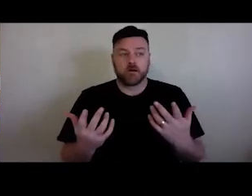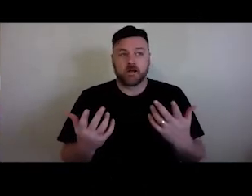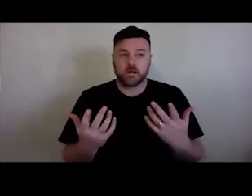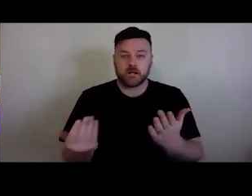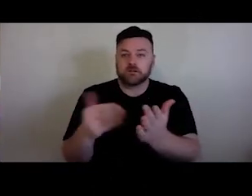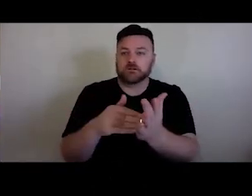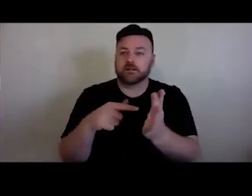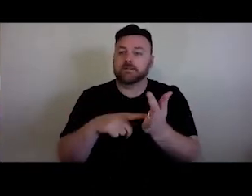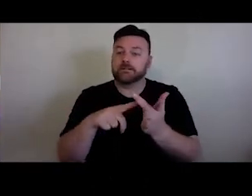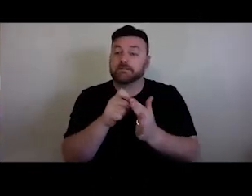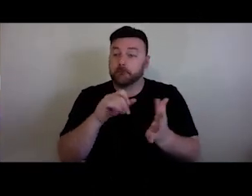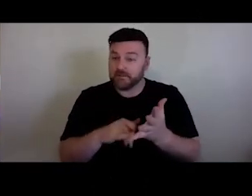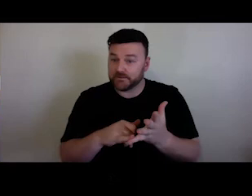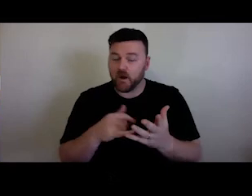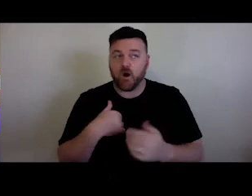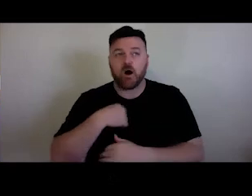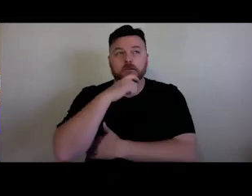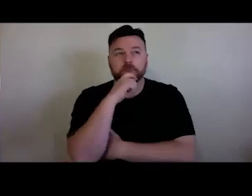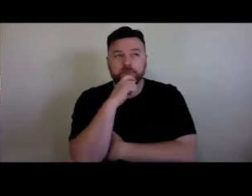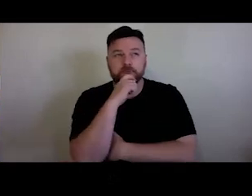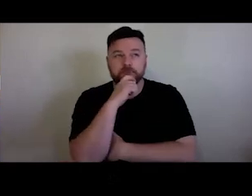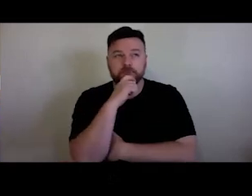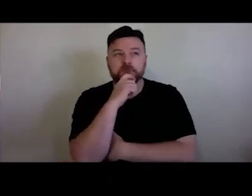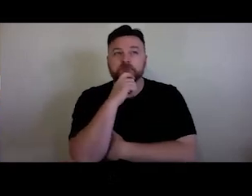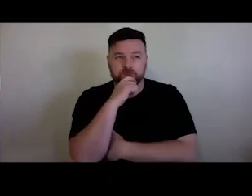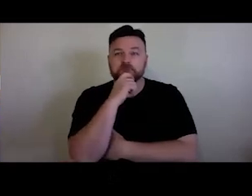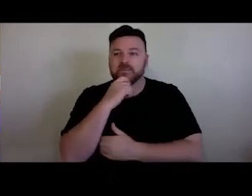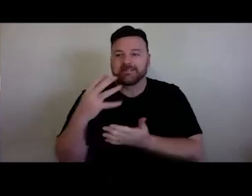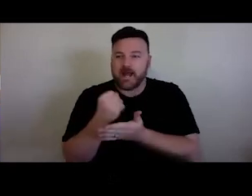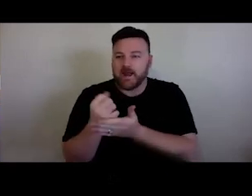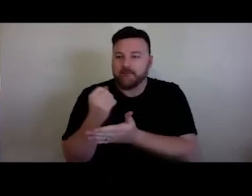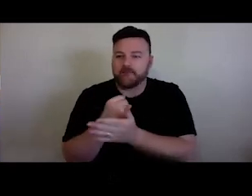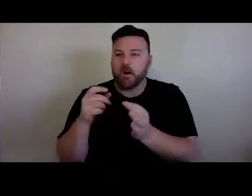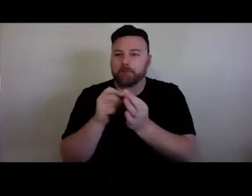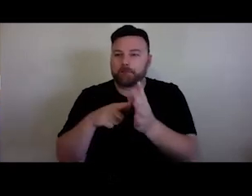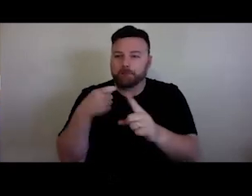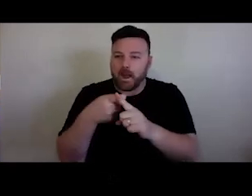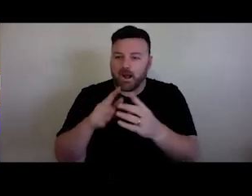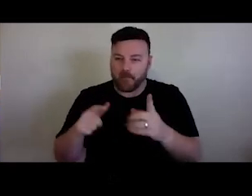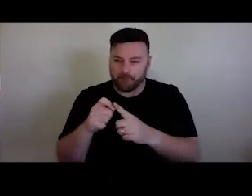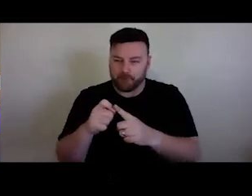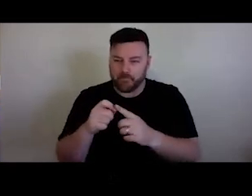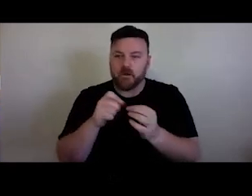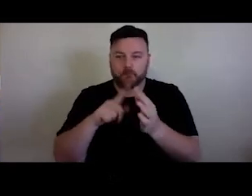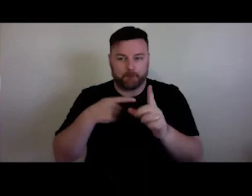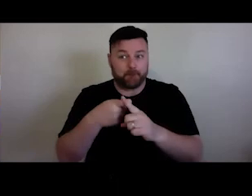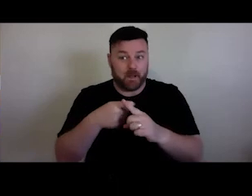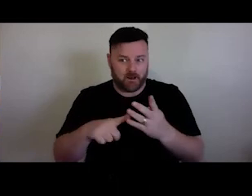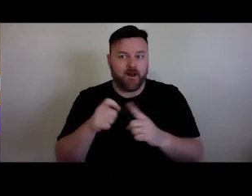other tips - I would say back-up, back-up, back-up is definitely going to be a major thing. The one thing I have learnt in online streaming is